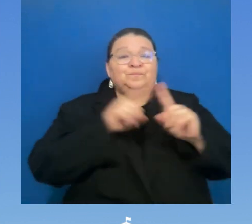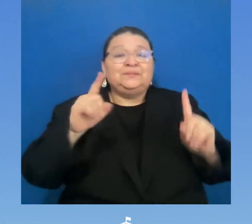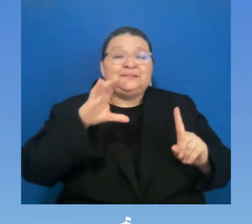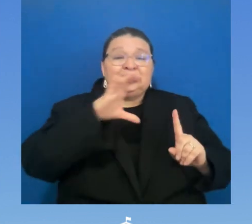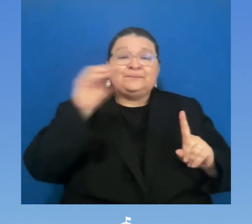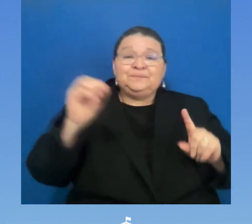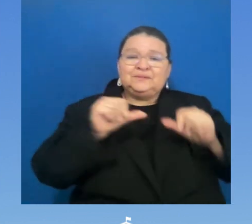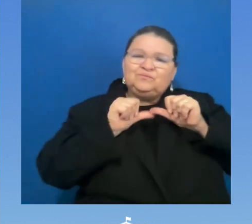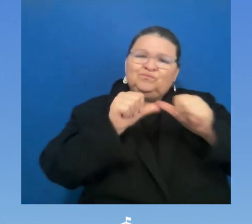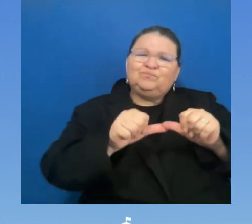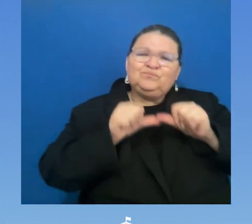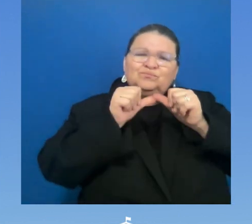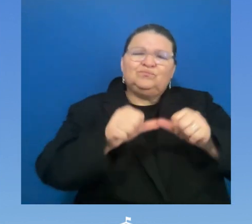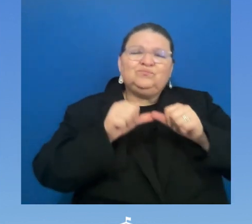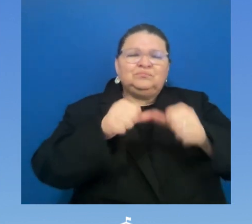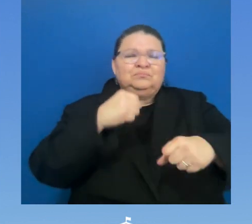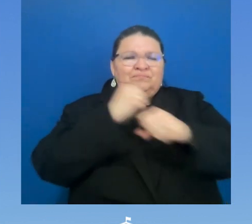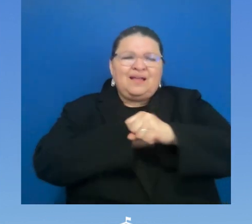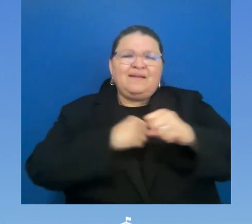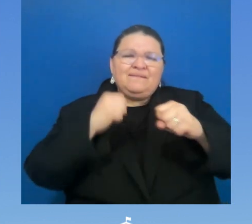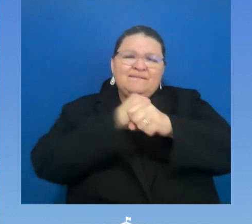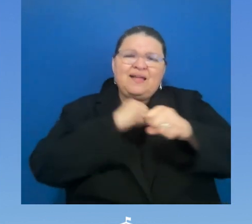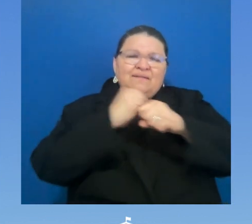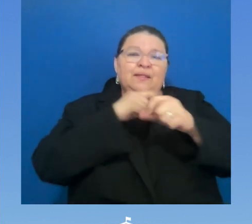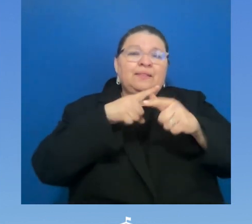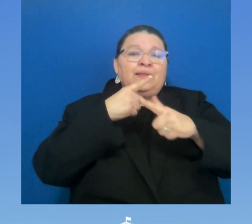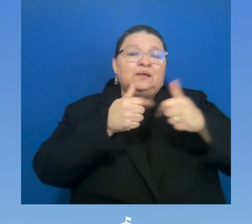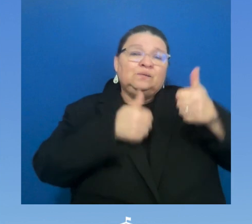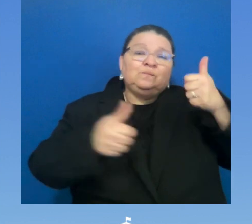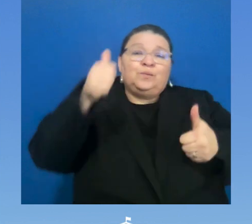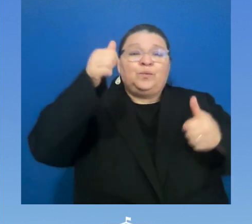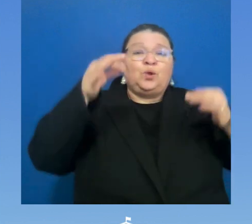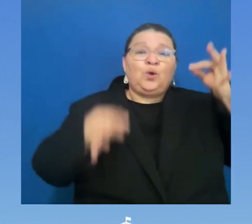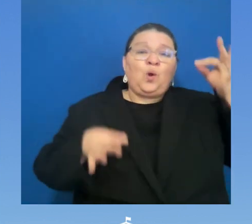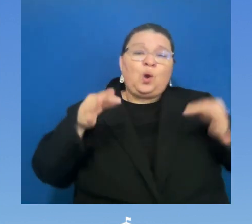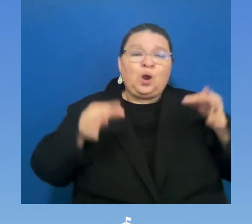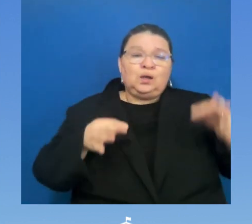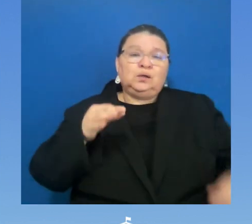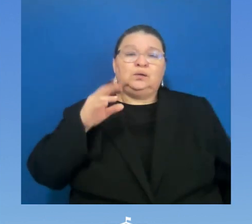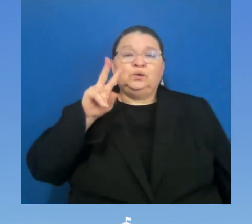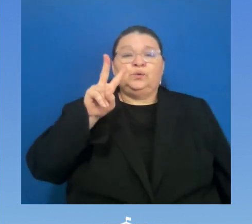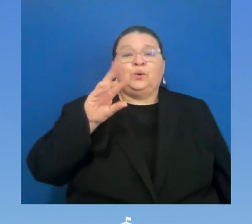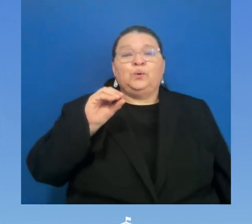In 2007, the Supreme Court ruled five to four decision